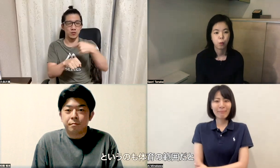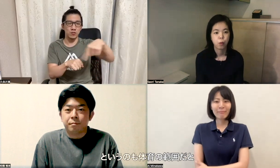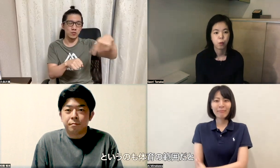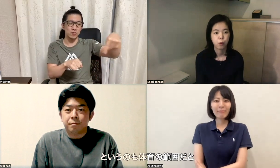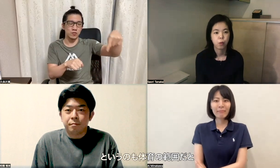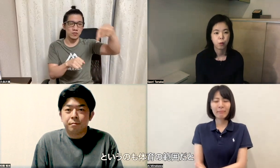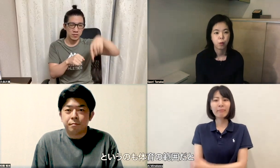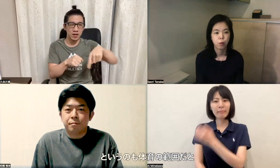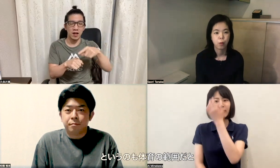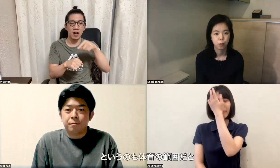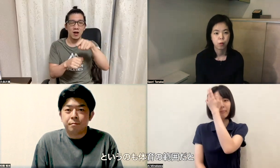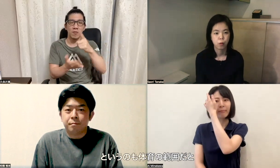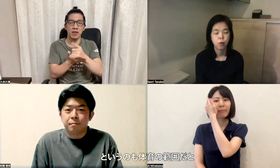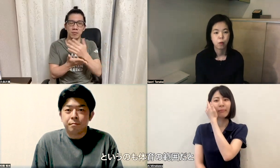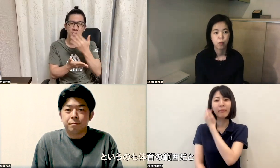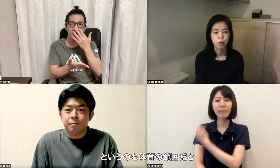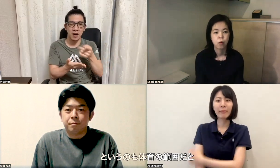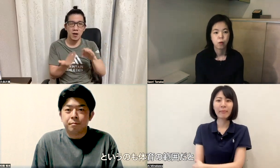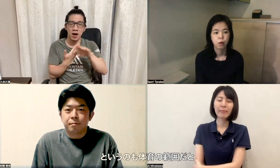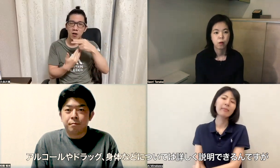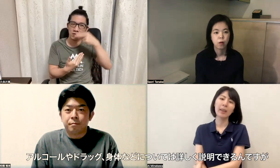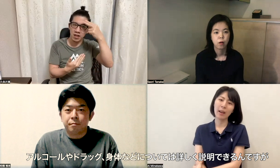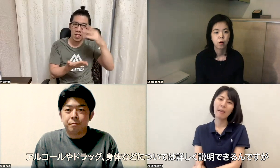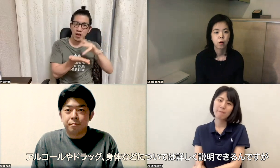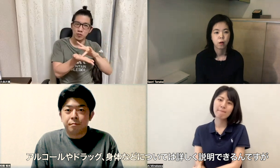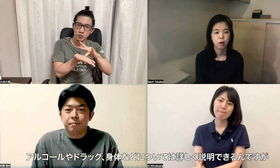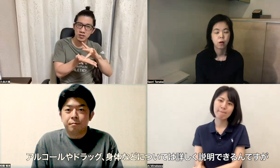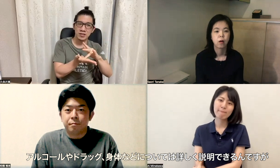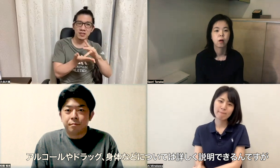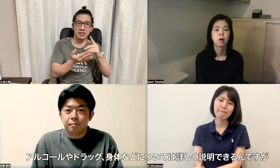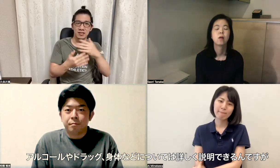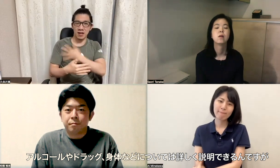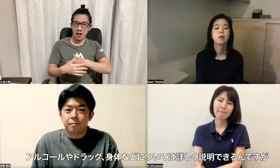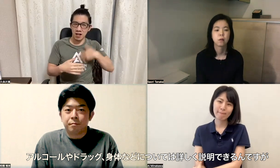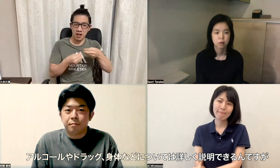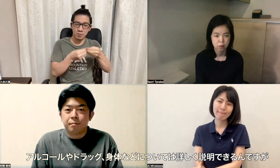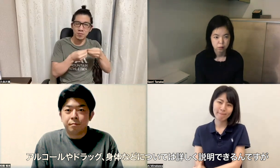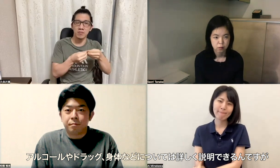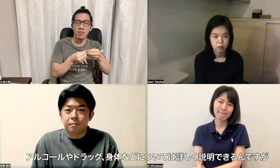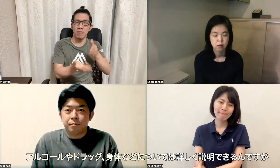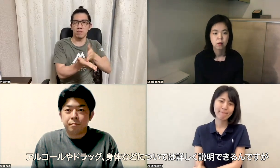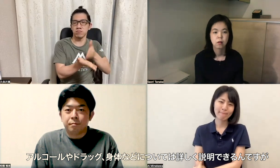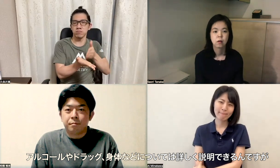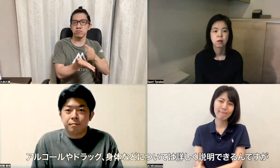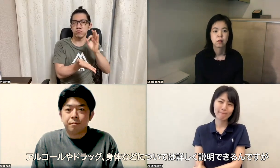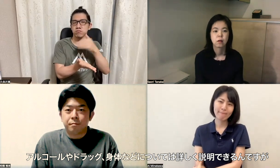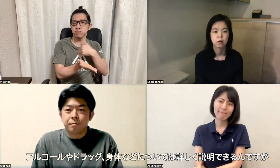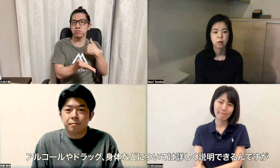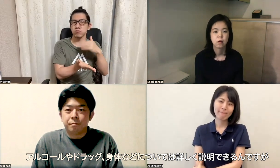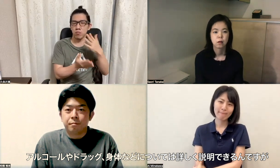Because within the scope of physical education I can explain in detail about alcohol, drugs, the body, etc.